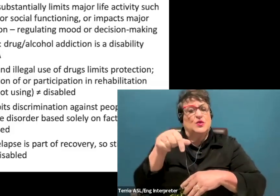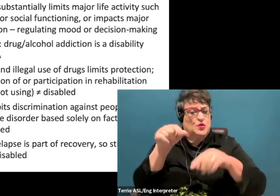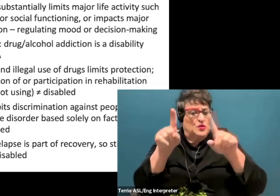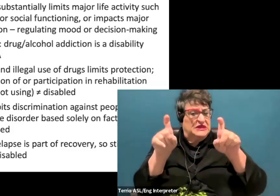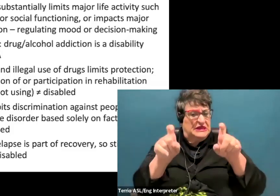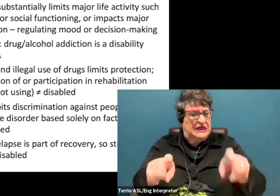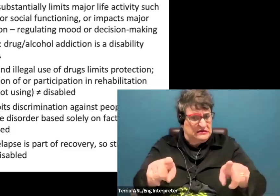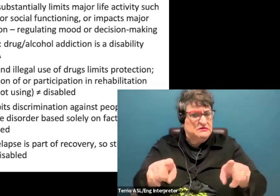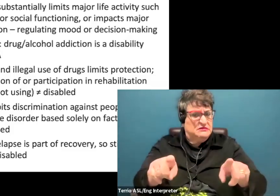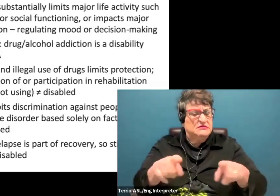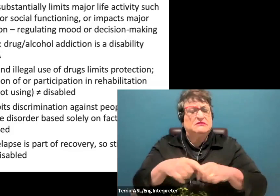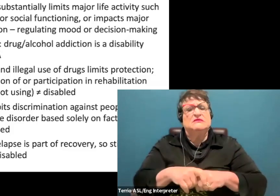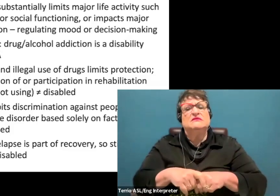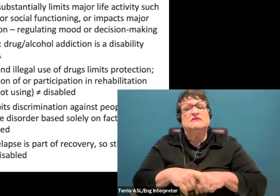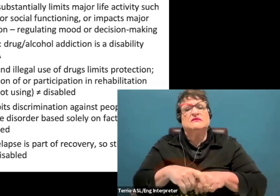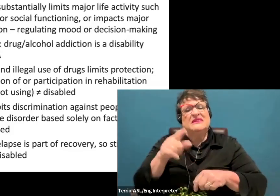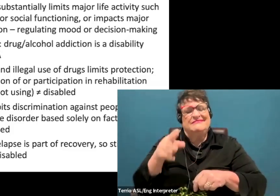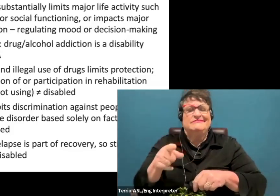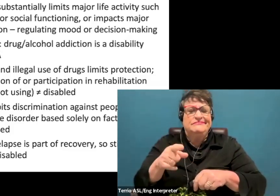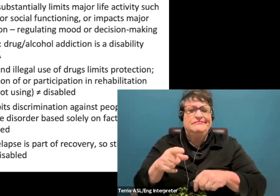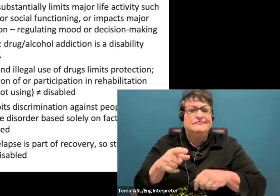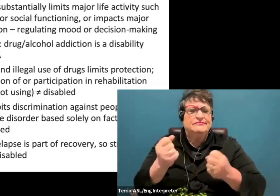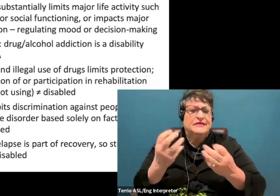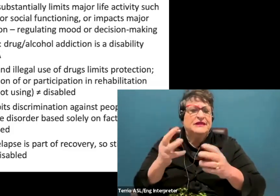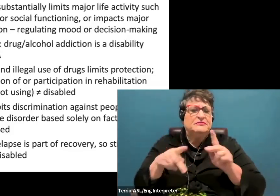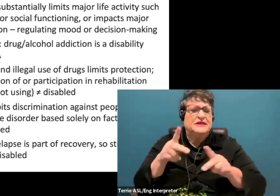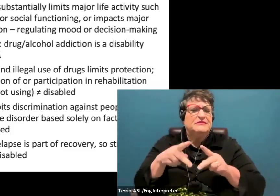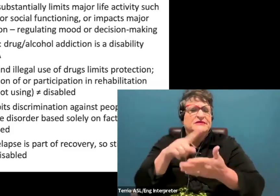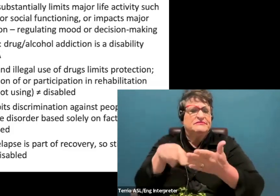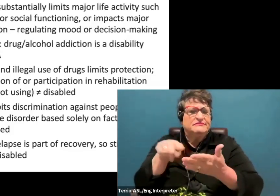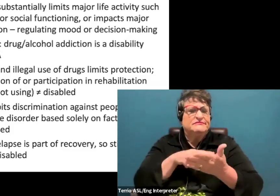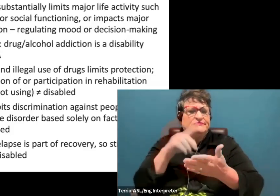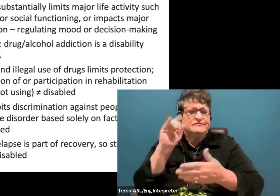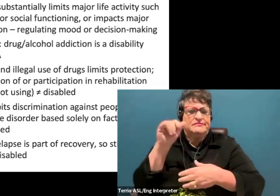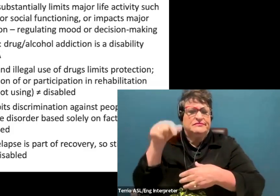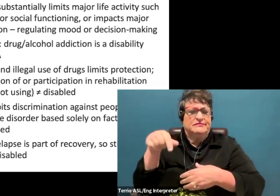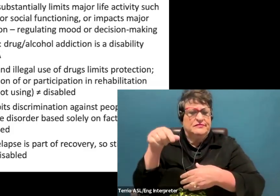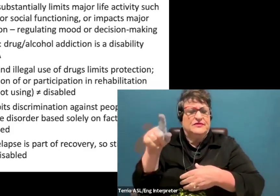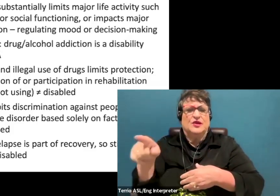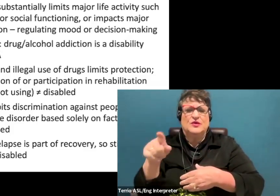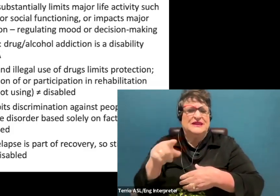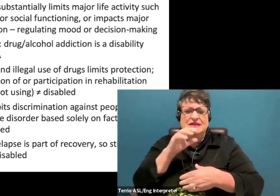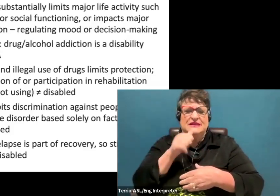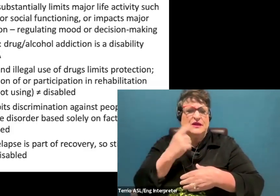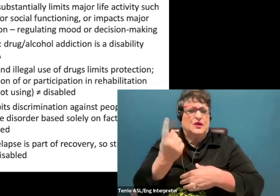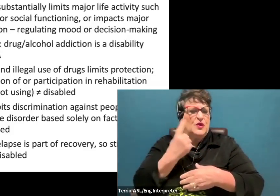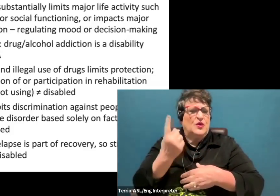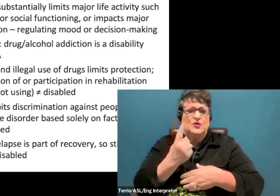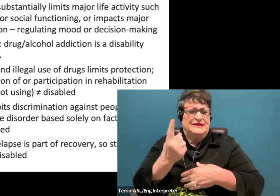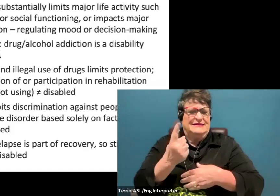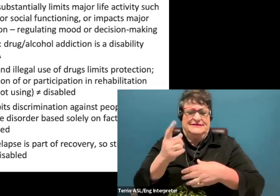there's been a lot of critique around IQ, and IQ does not relate to parenting capacity. But, you know, IQ tests